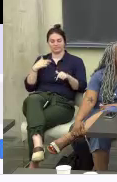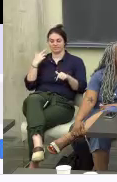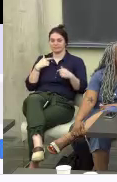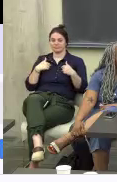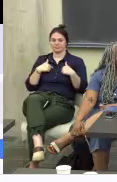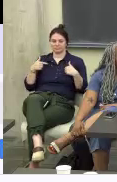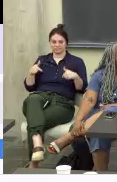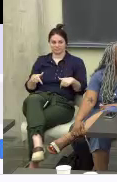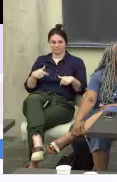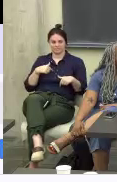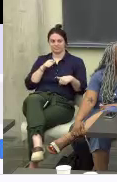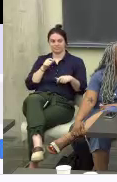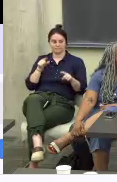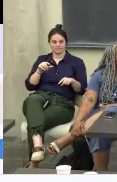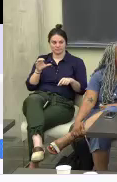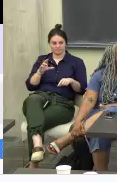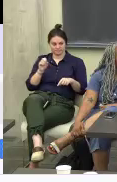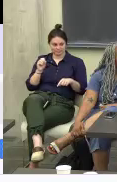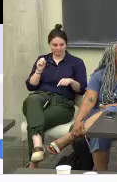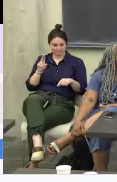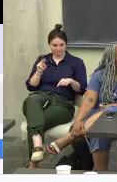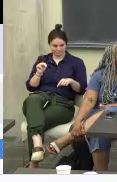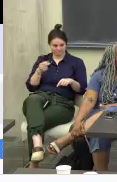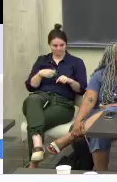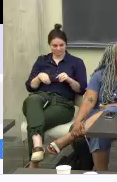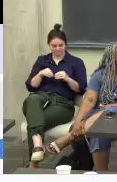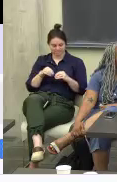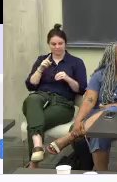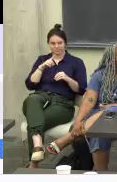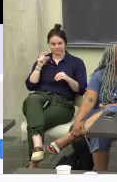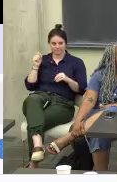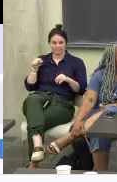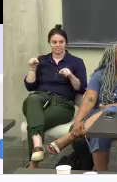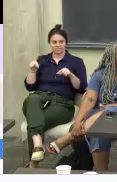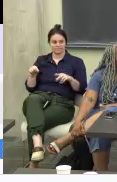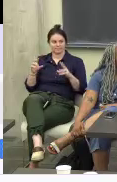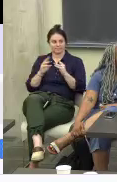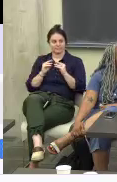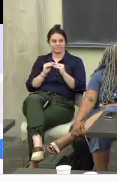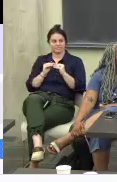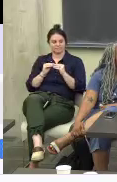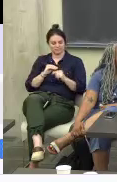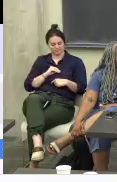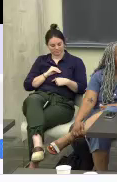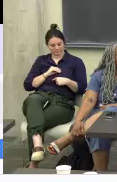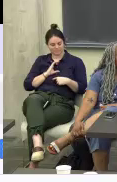here and I don't go to see some anymore is because this conference feeds me.